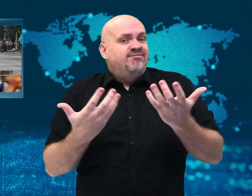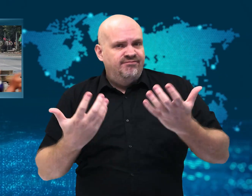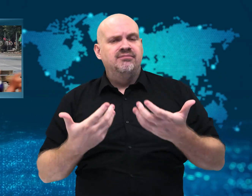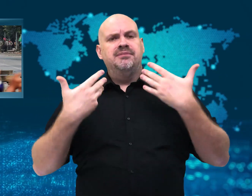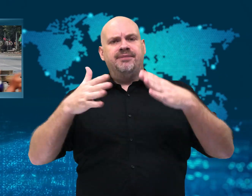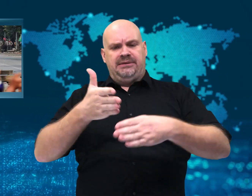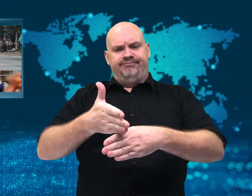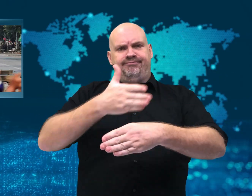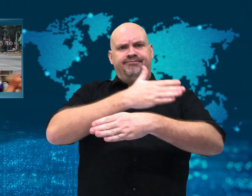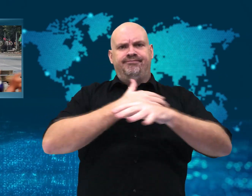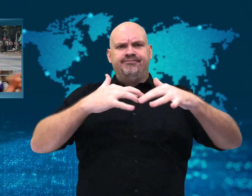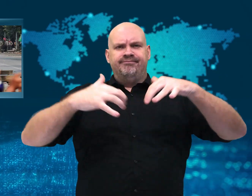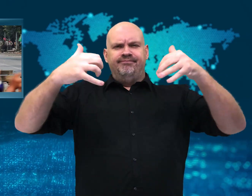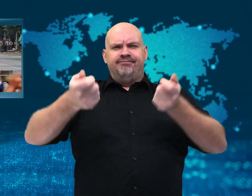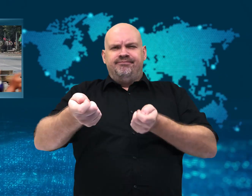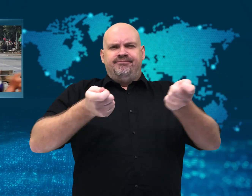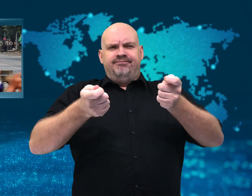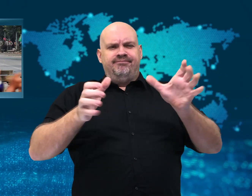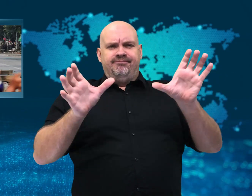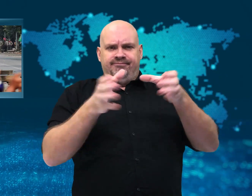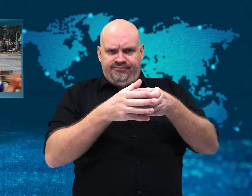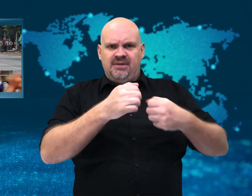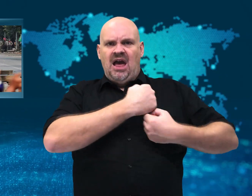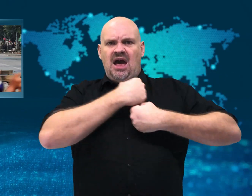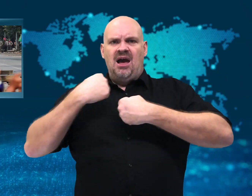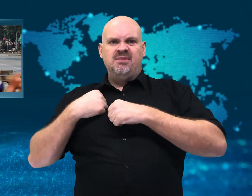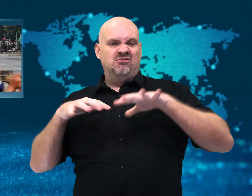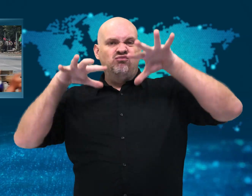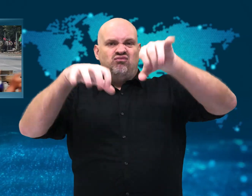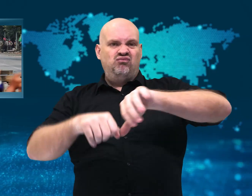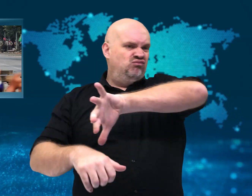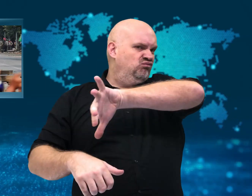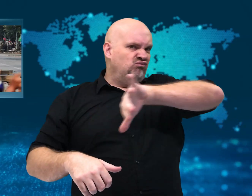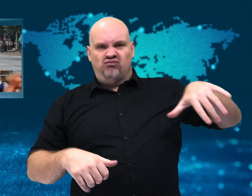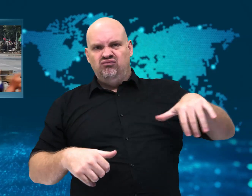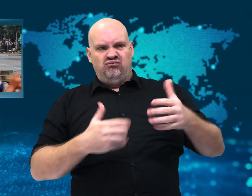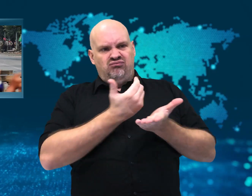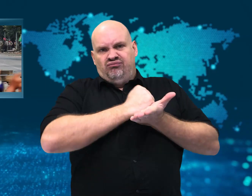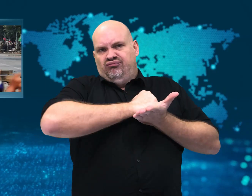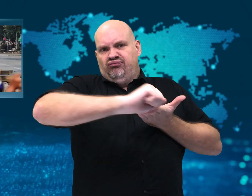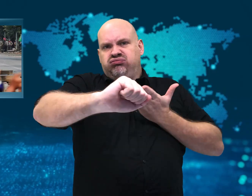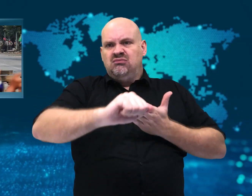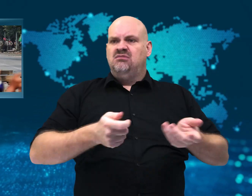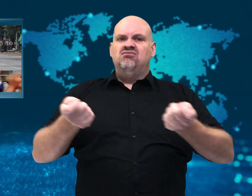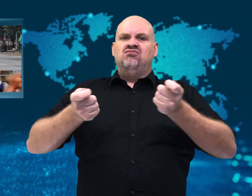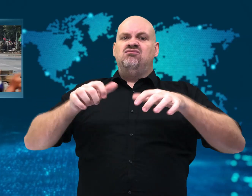vehicle hitting the protestors and the dead bodies lying on the road.